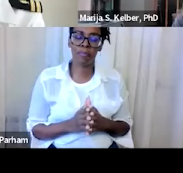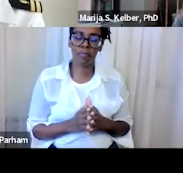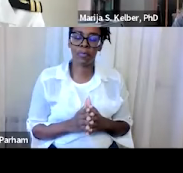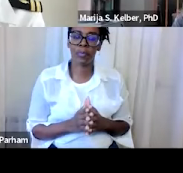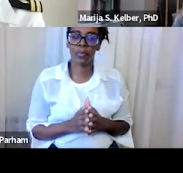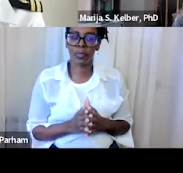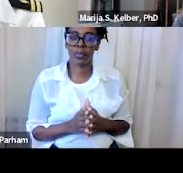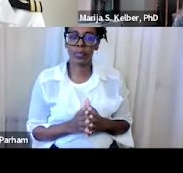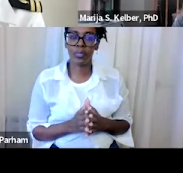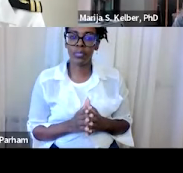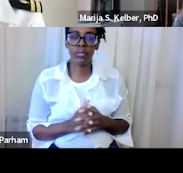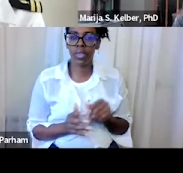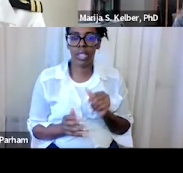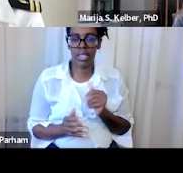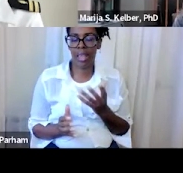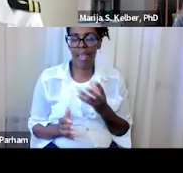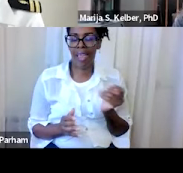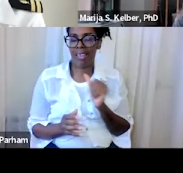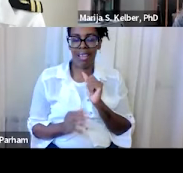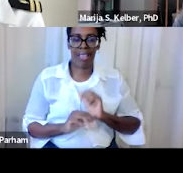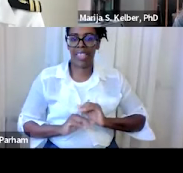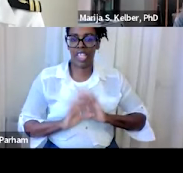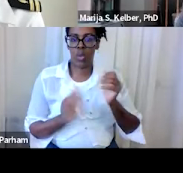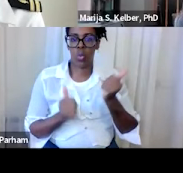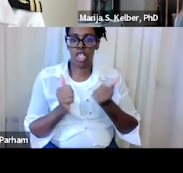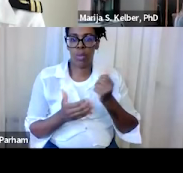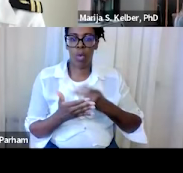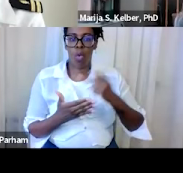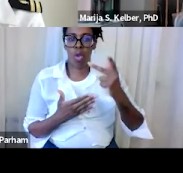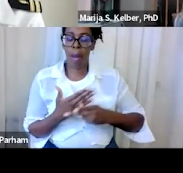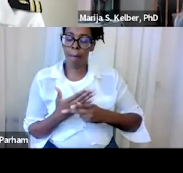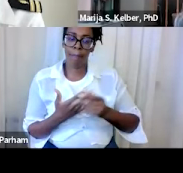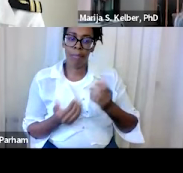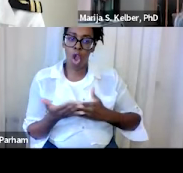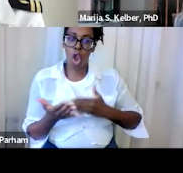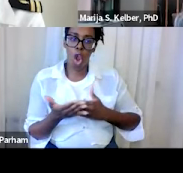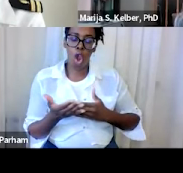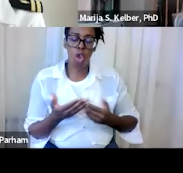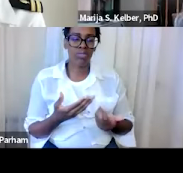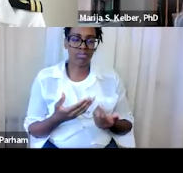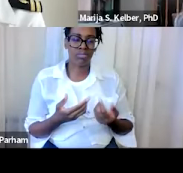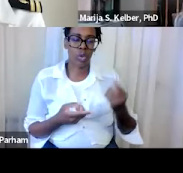And it was unclear which program component contributed to the decrease of suicide risk,